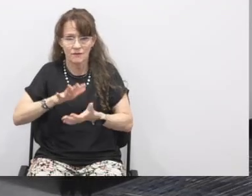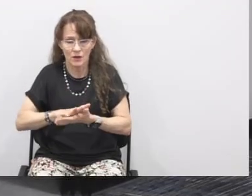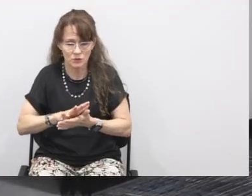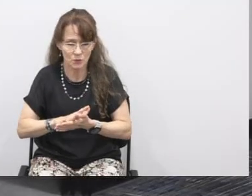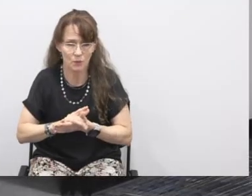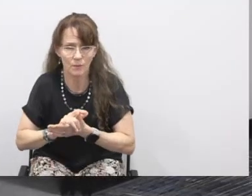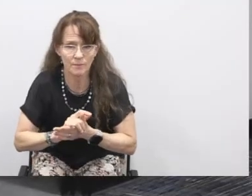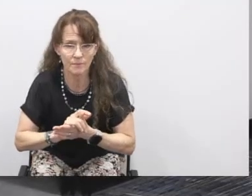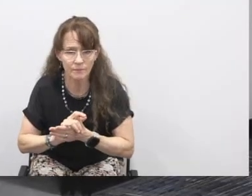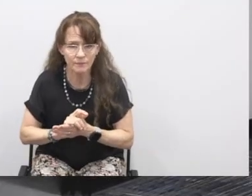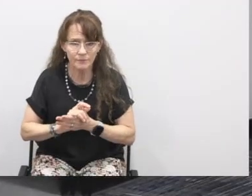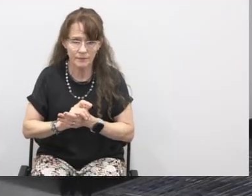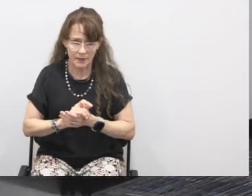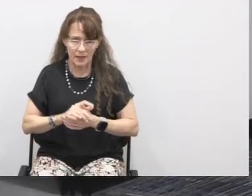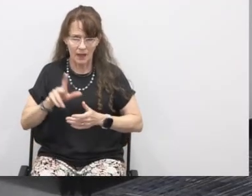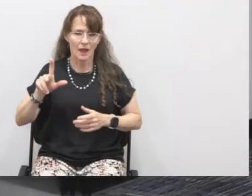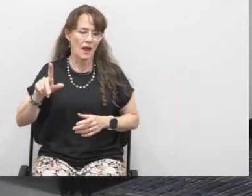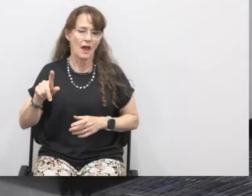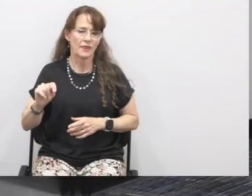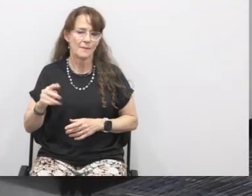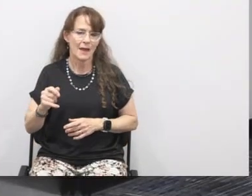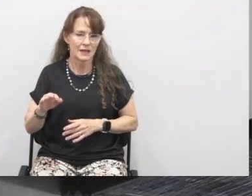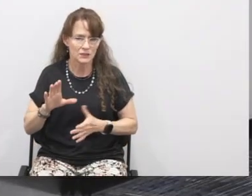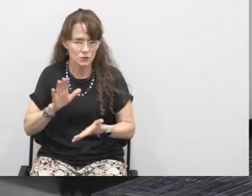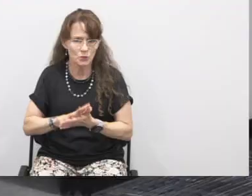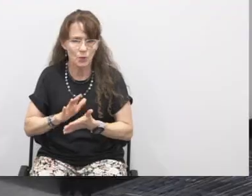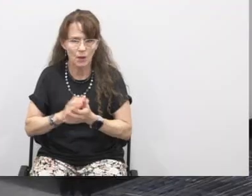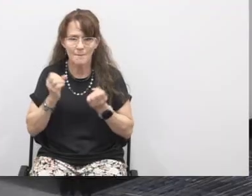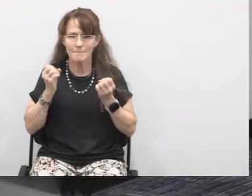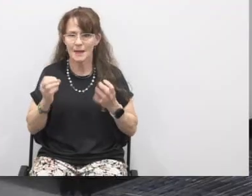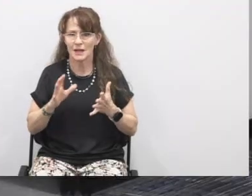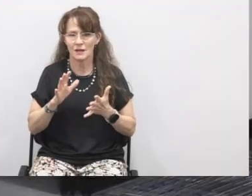Being a thematic school, we are a smaller school, so a lot of our students aren't from that neighborhood.